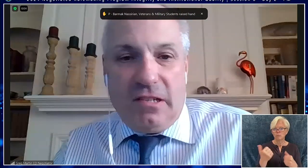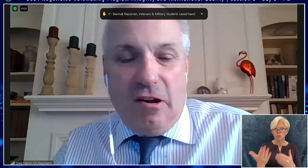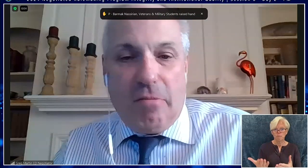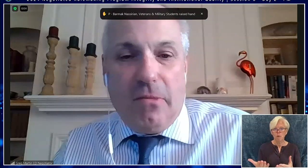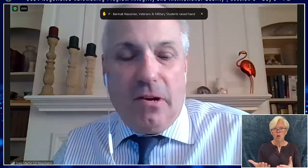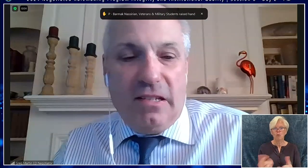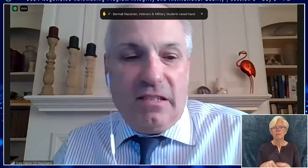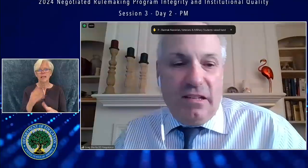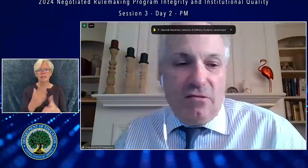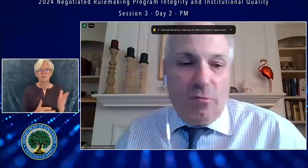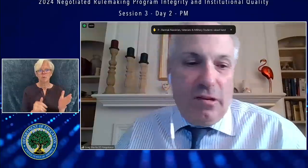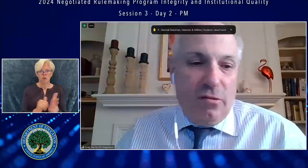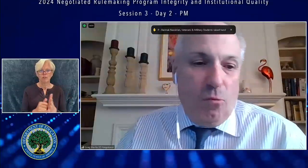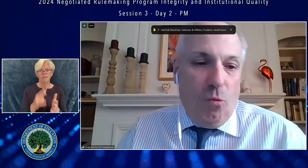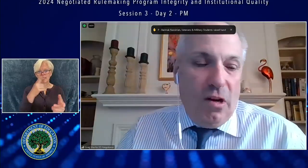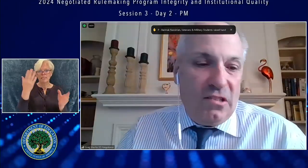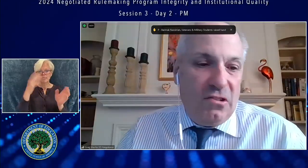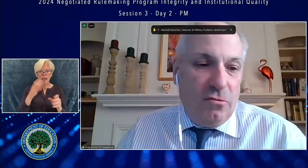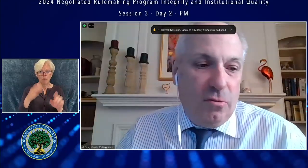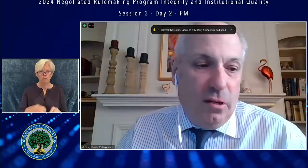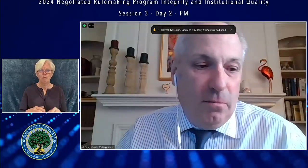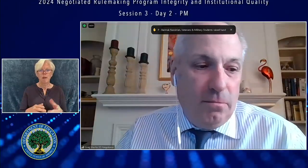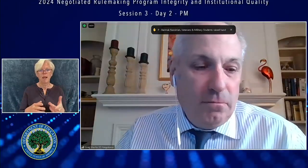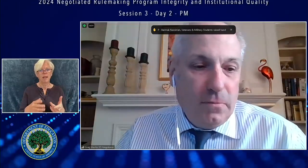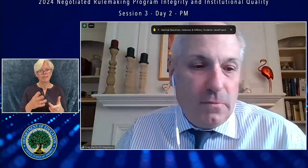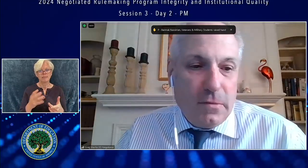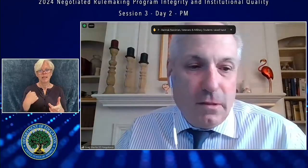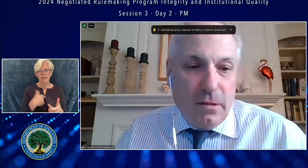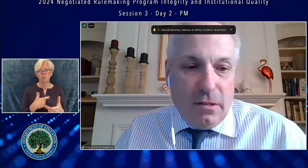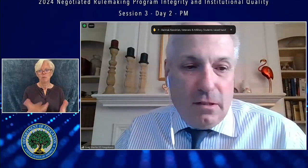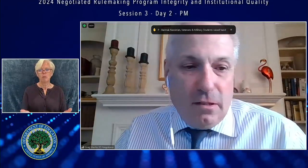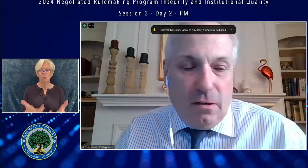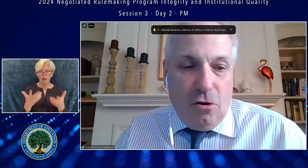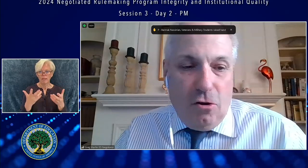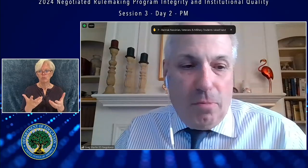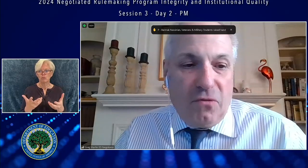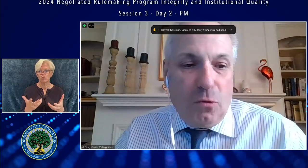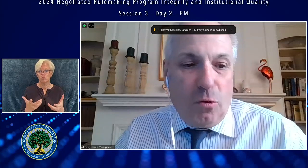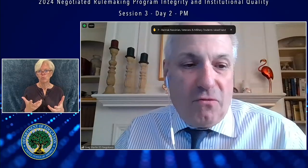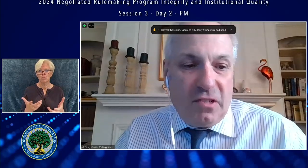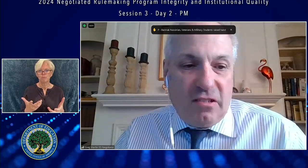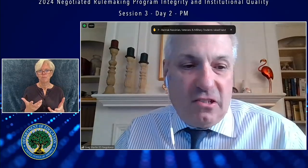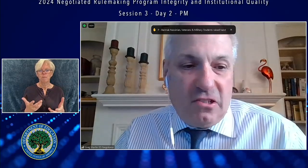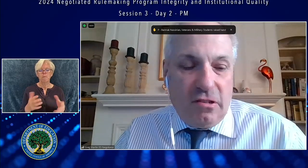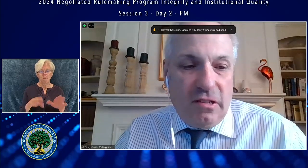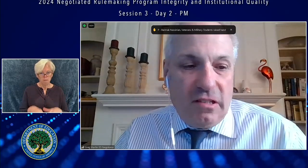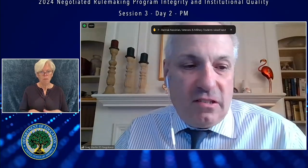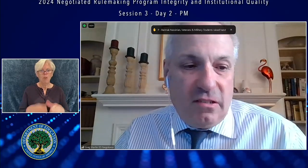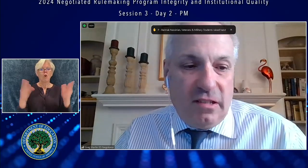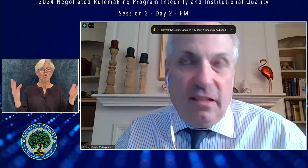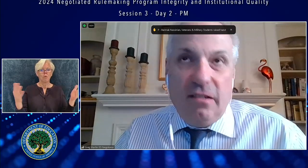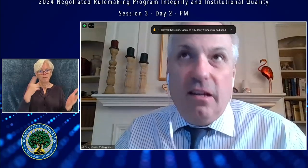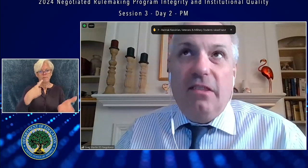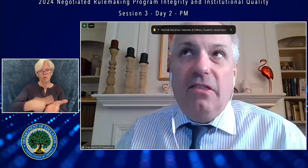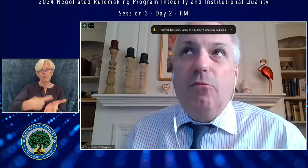compromise. And we want to open the floor for discussion on this to get- and I think